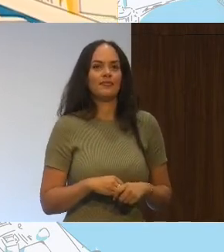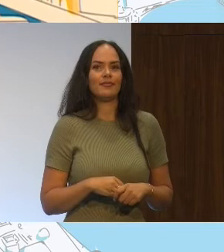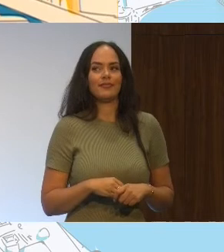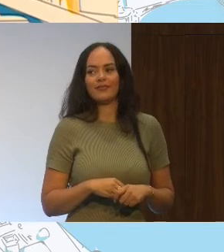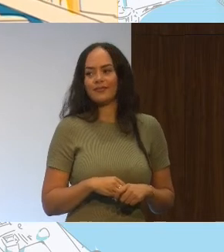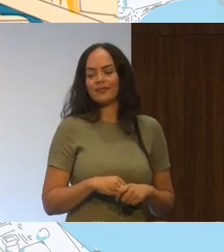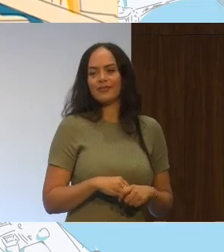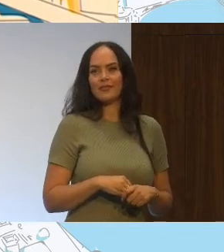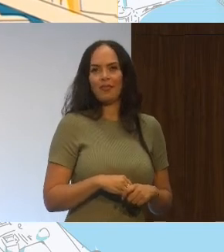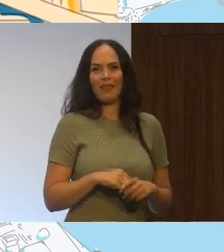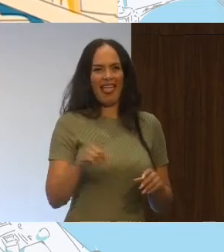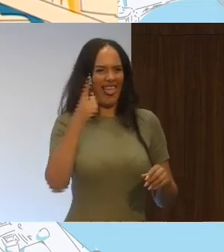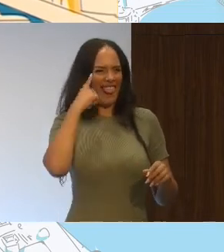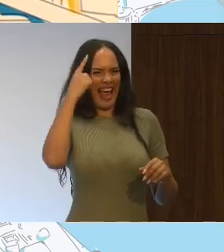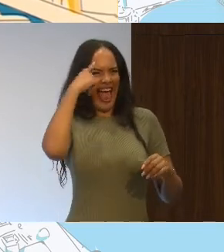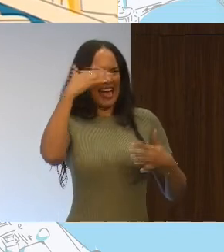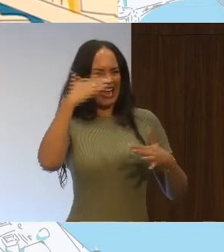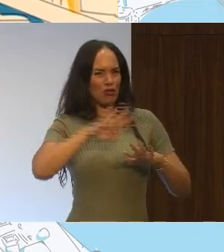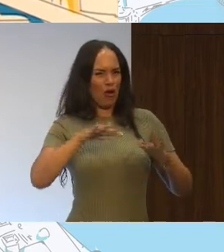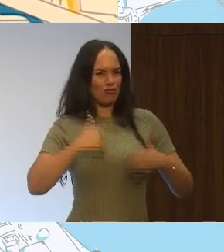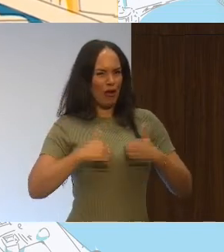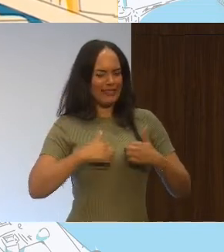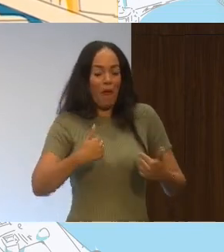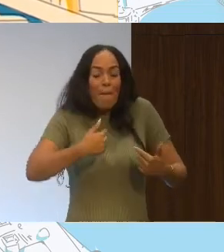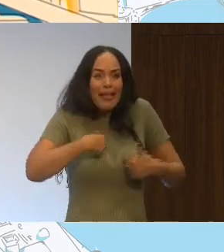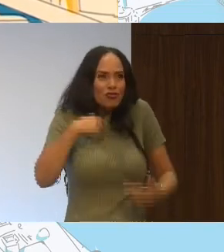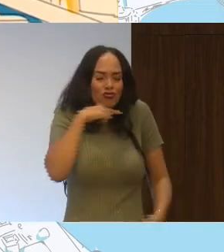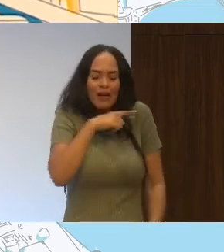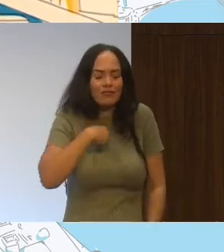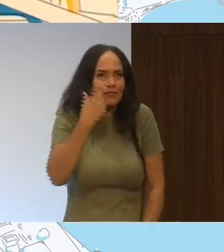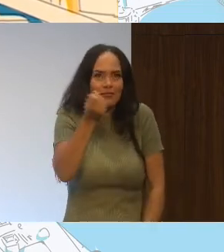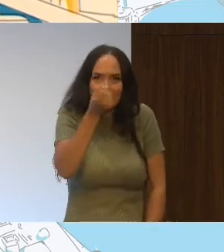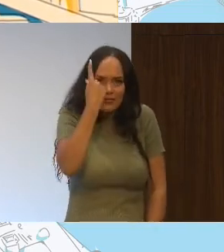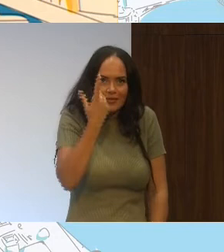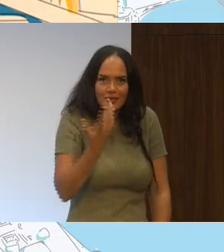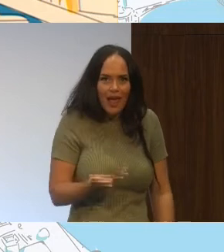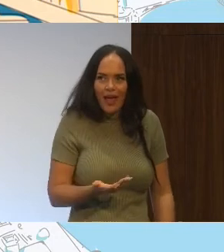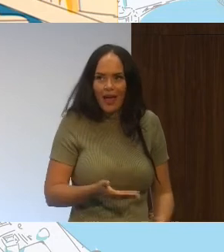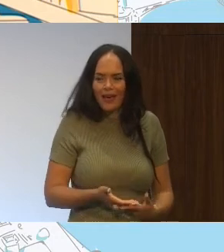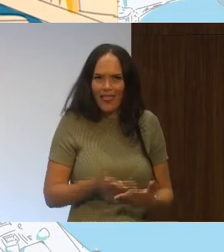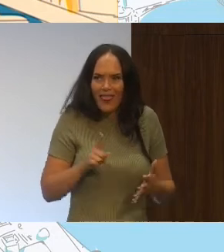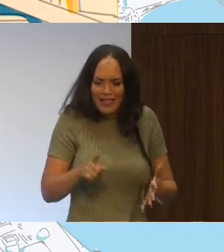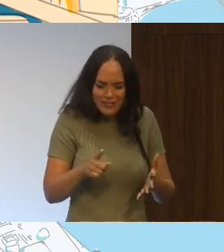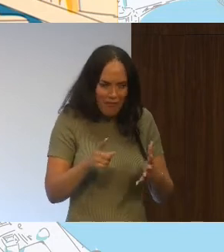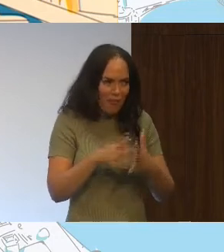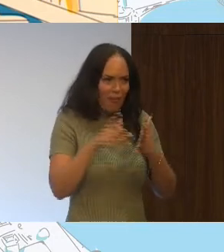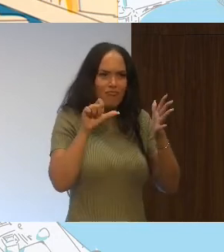They think that headaches not interesting. It's really strange to me because I don't get that. I think it is a fascinating problems are important problems.